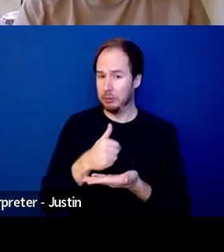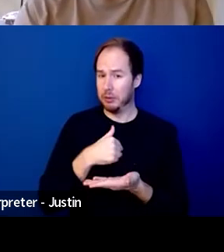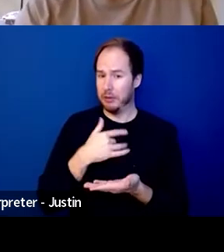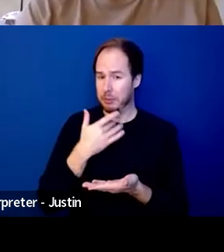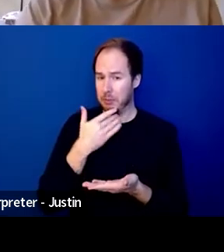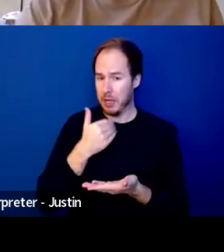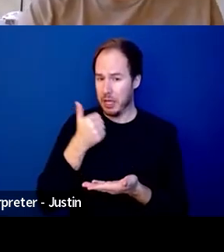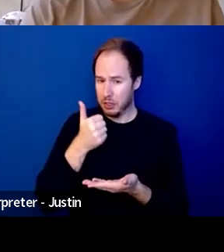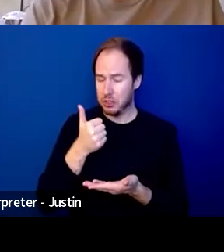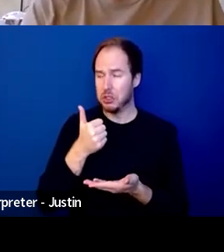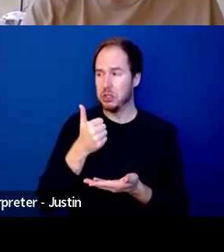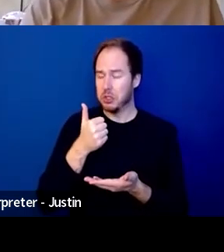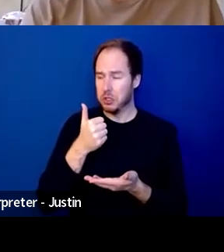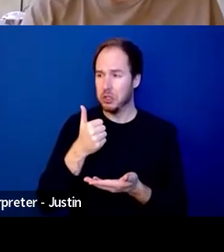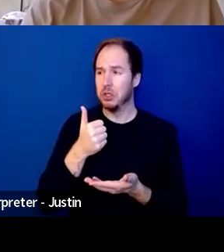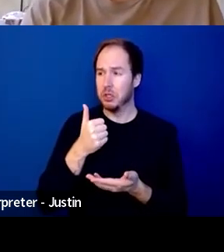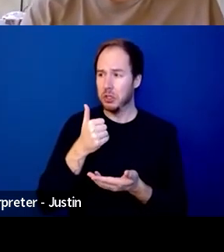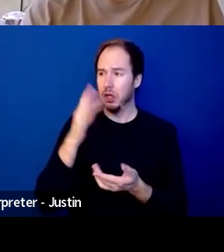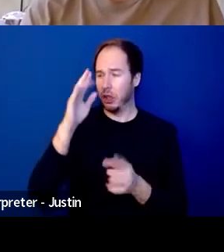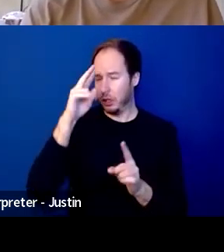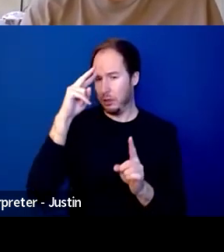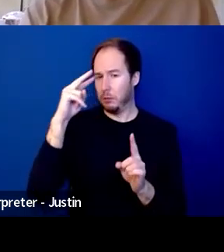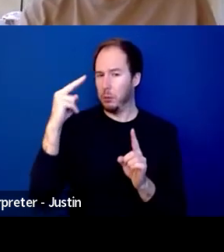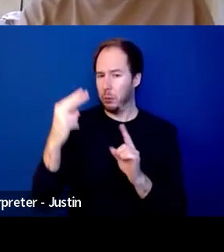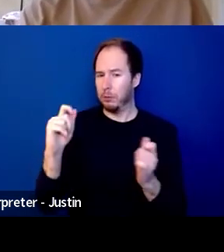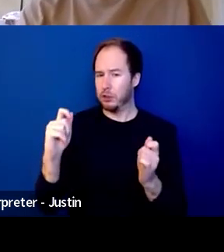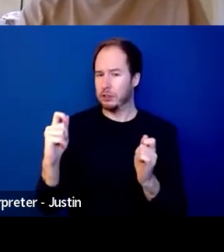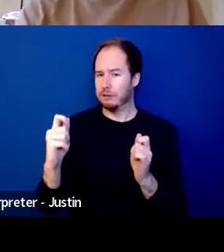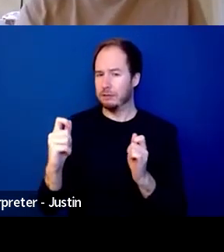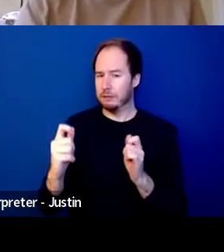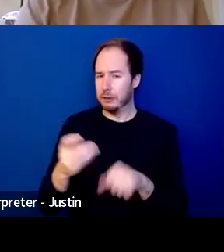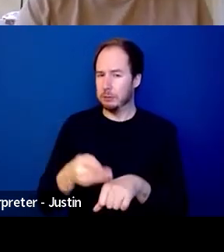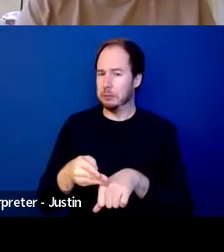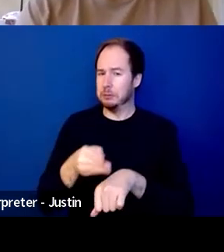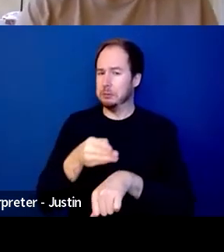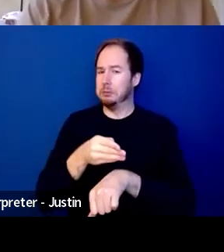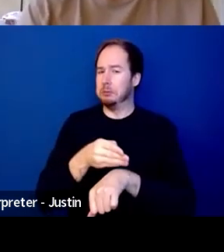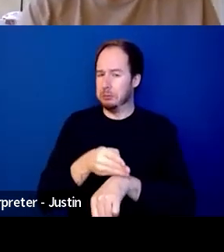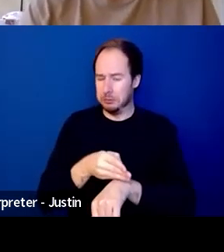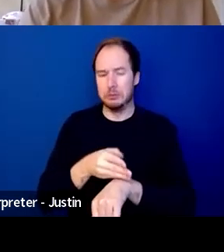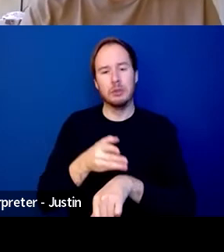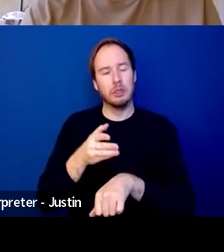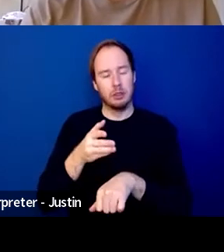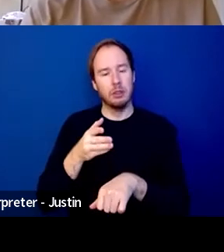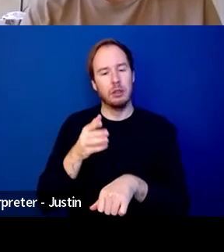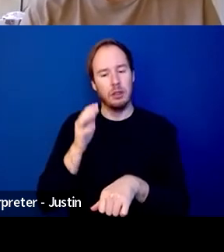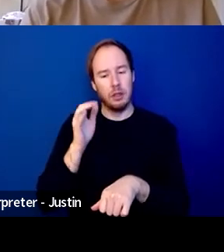and so then they see what it's like in a healthy way. And then that outreach worker is able